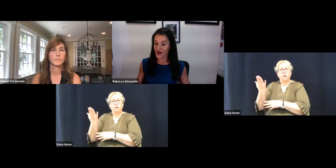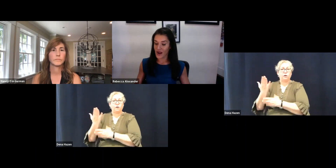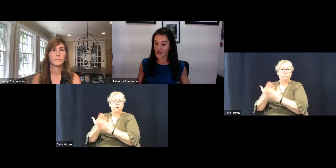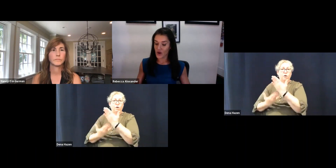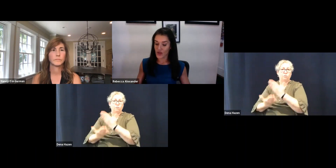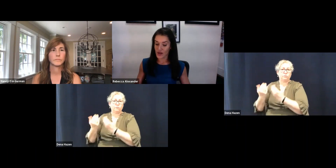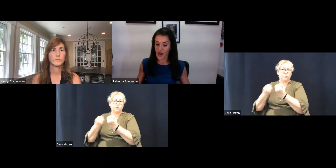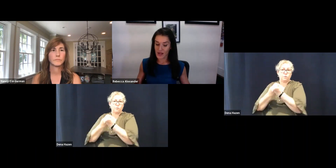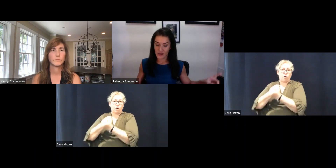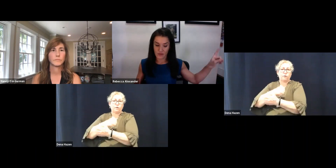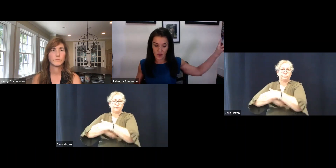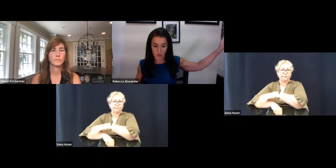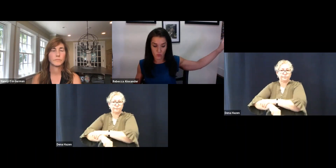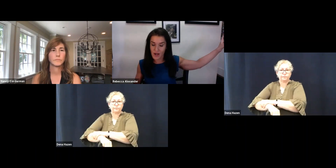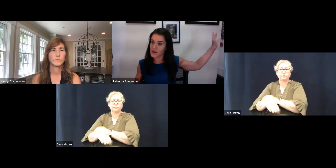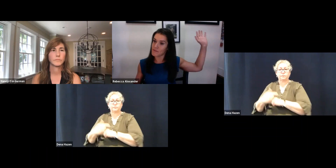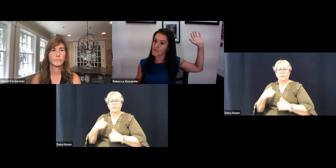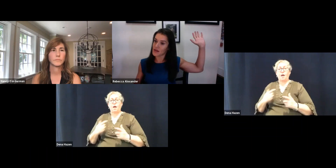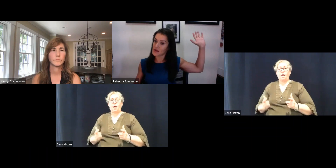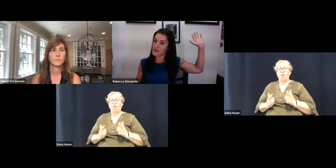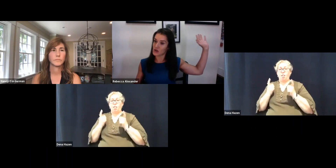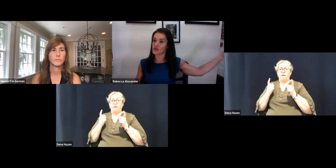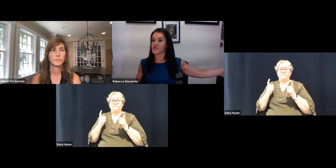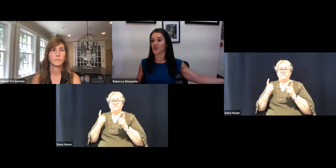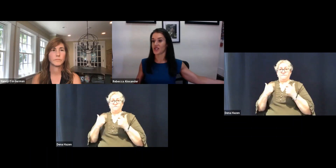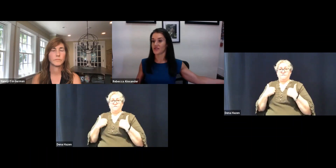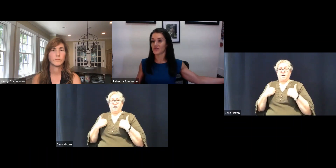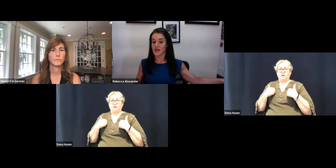I know that I live right at home at an intersection.